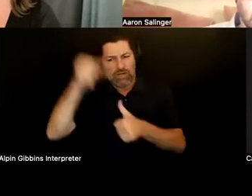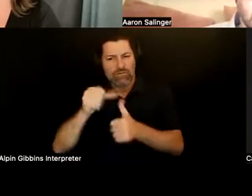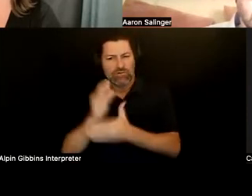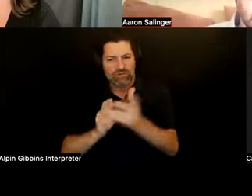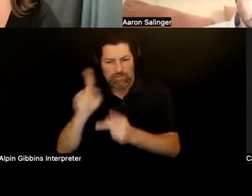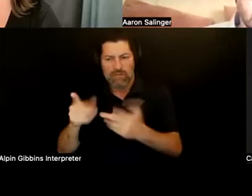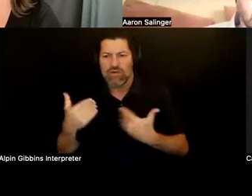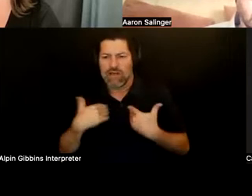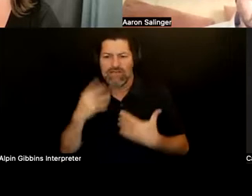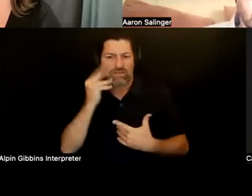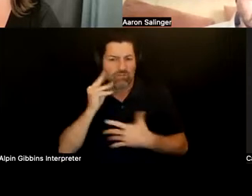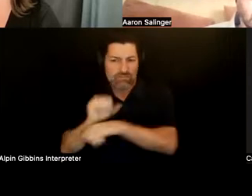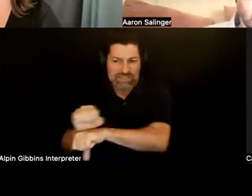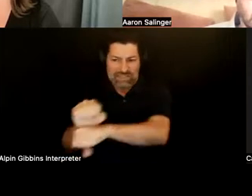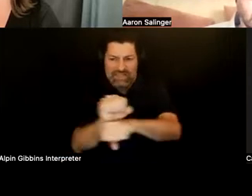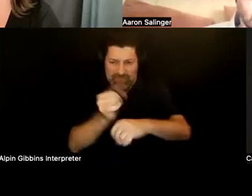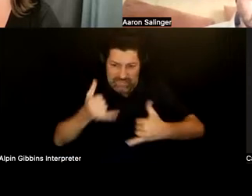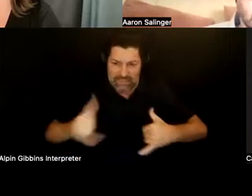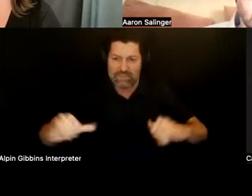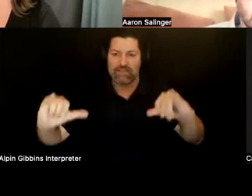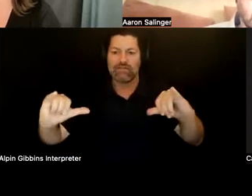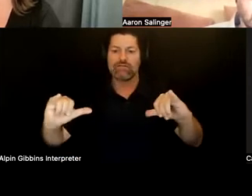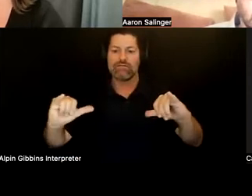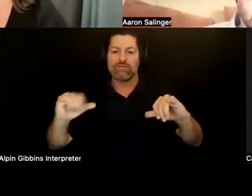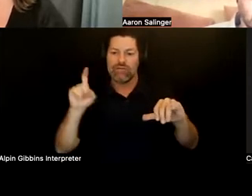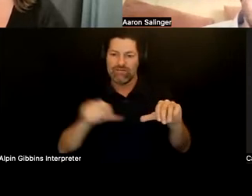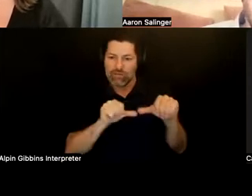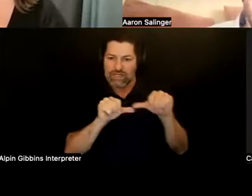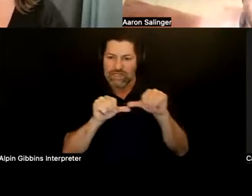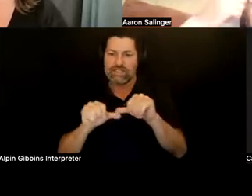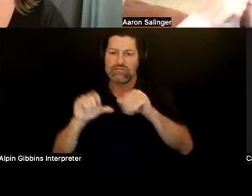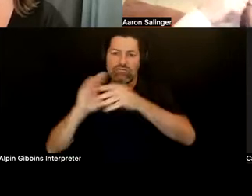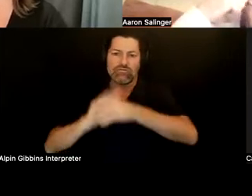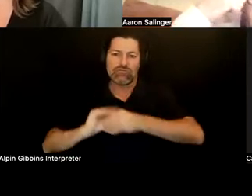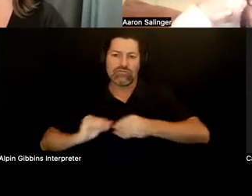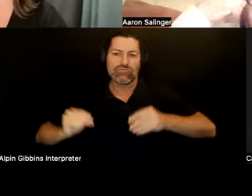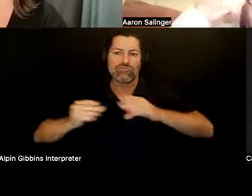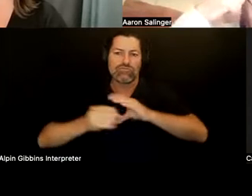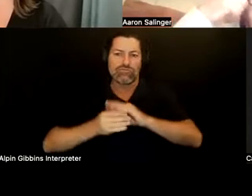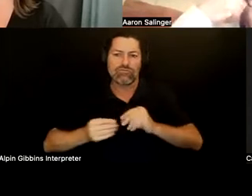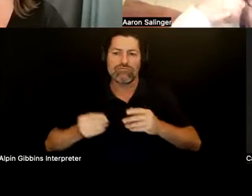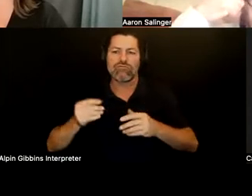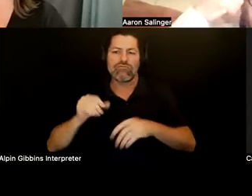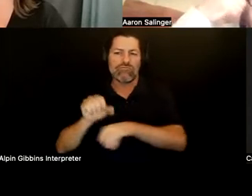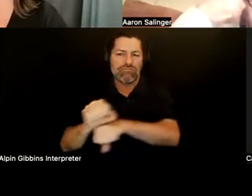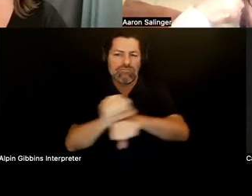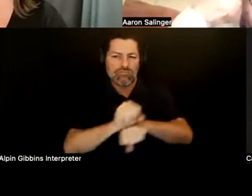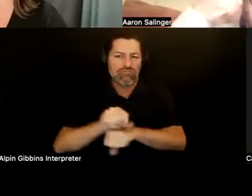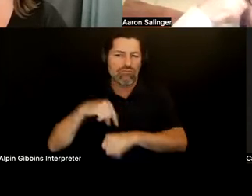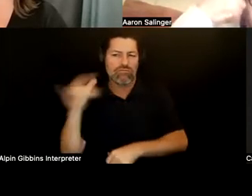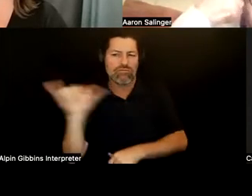in the world, and that we have to continue to tell the story of enslavement until everybody